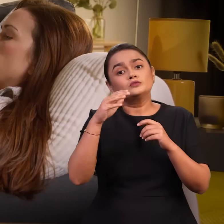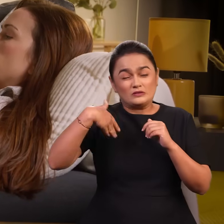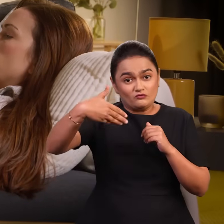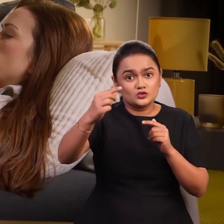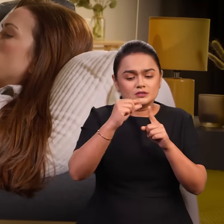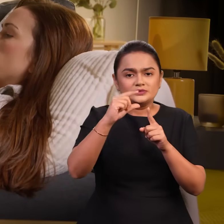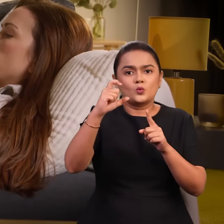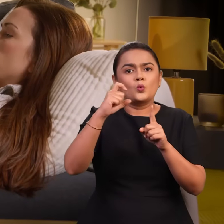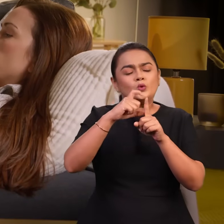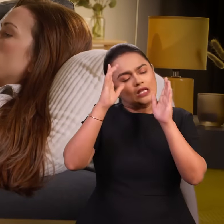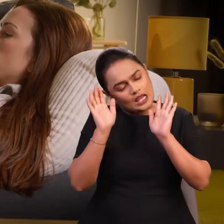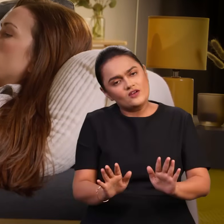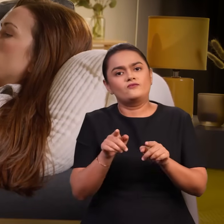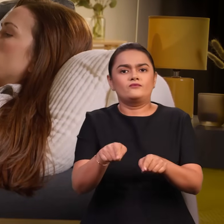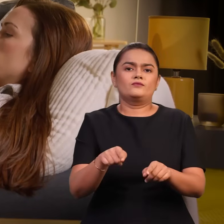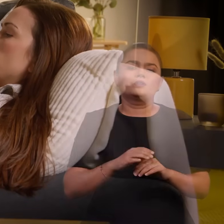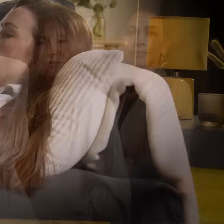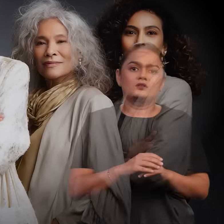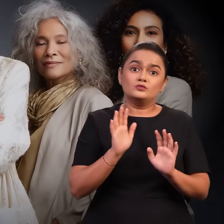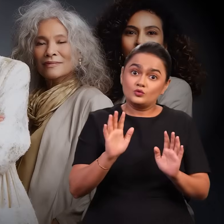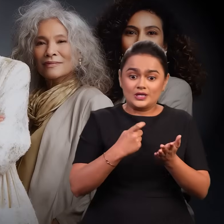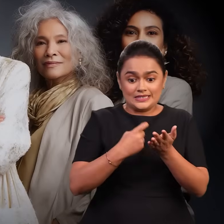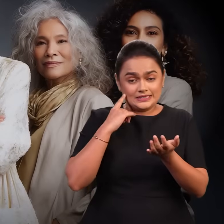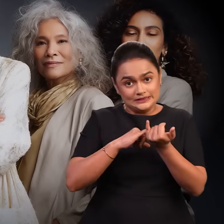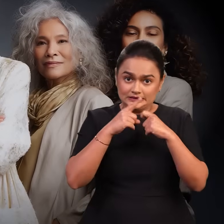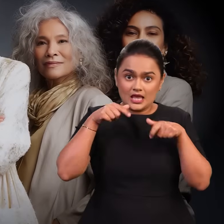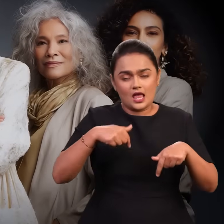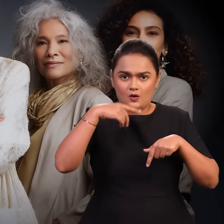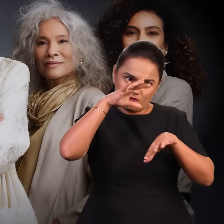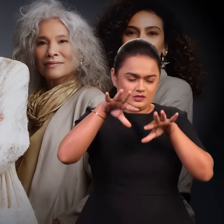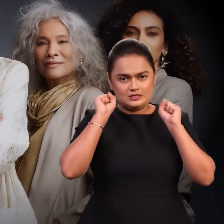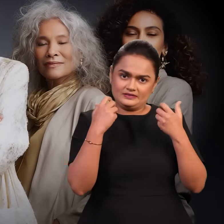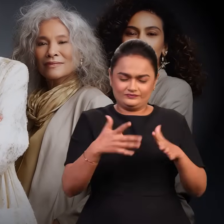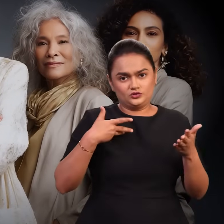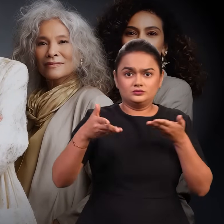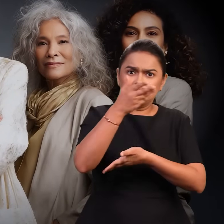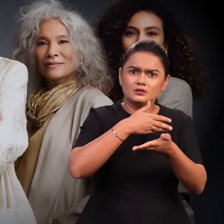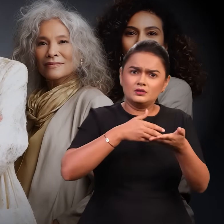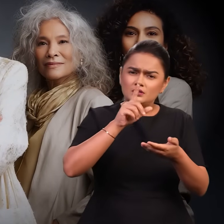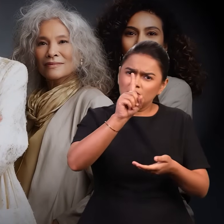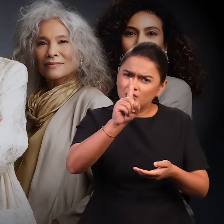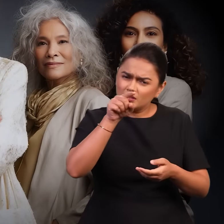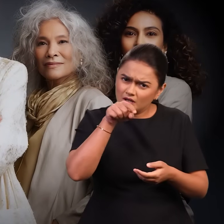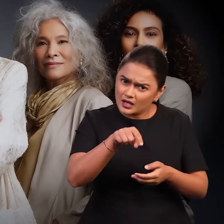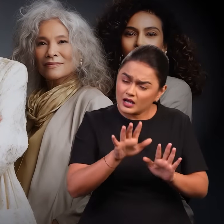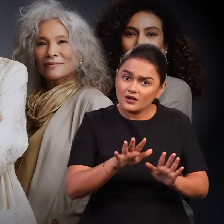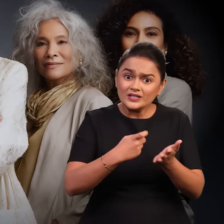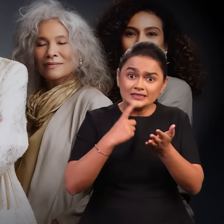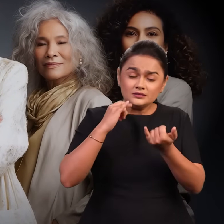for developing PCOD. So we have learnt the risk factors. Does this mean all those who are at risk,